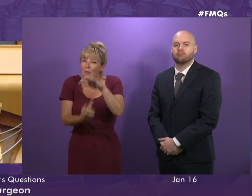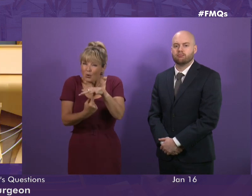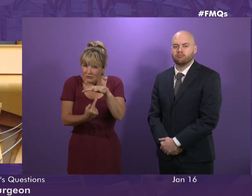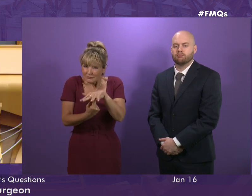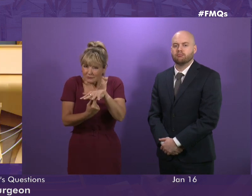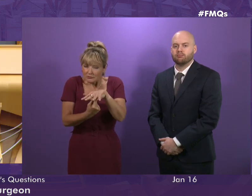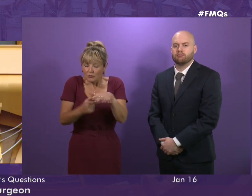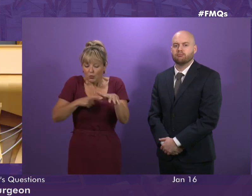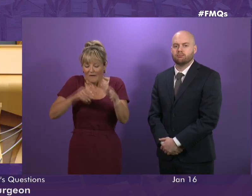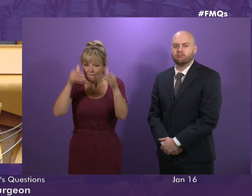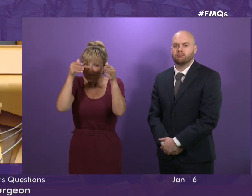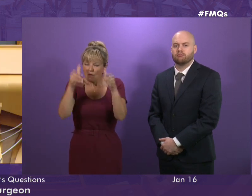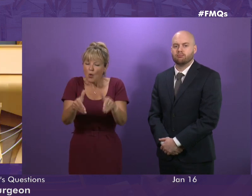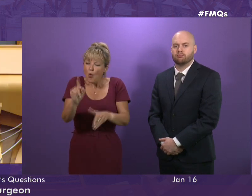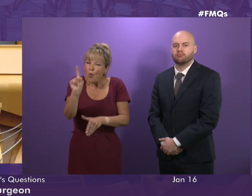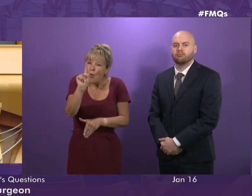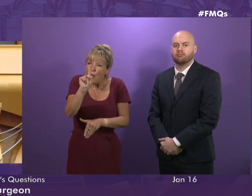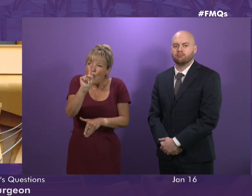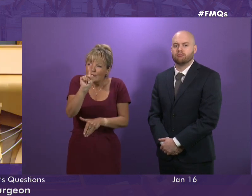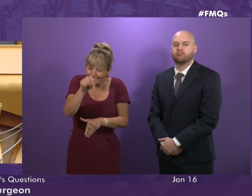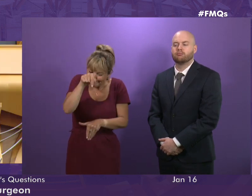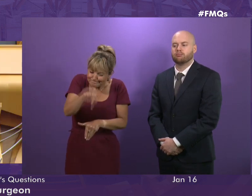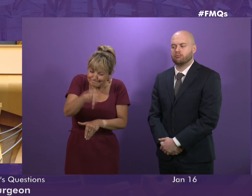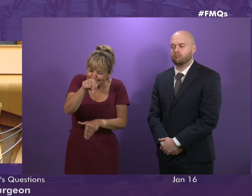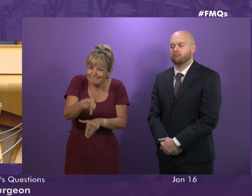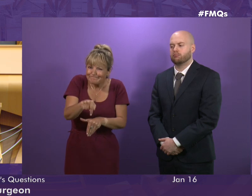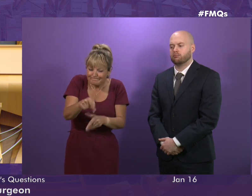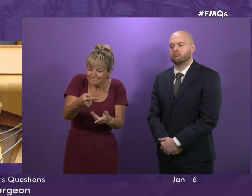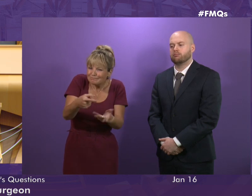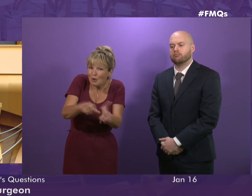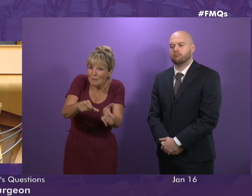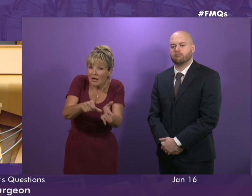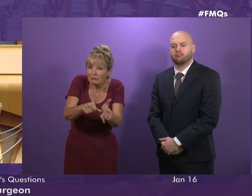problem. Although we will always do everything that we can to mitigate the impact of the